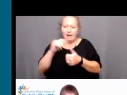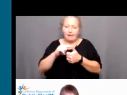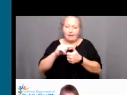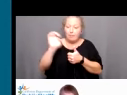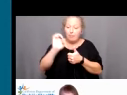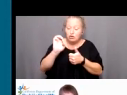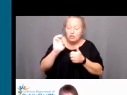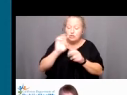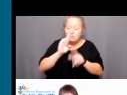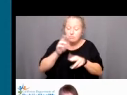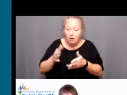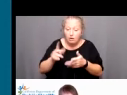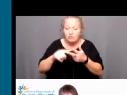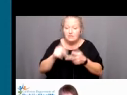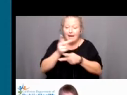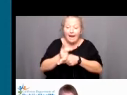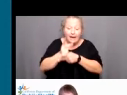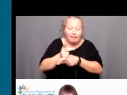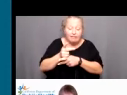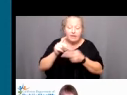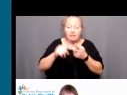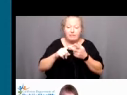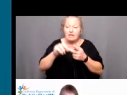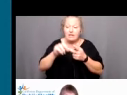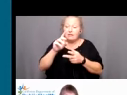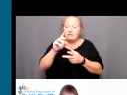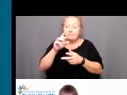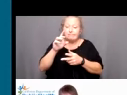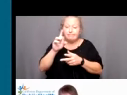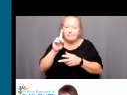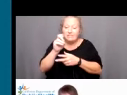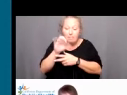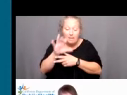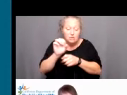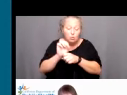responders, caregiving, domestic workers, firefighters, utility workers, food